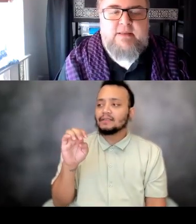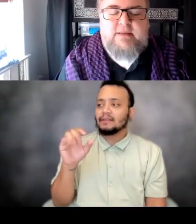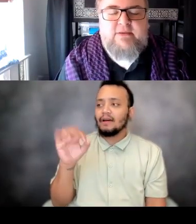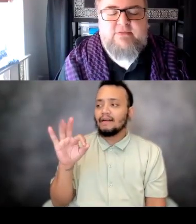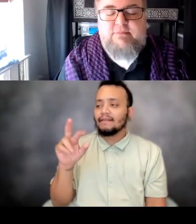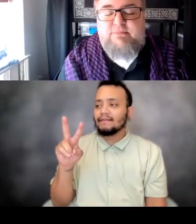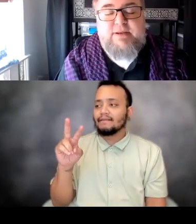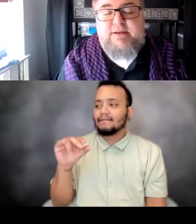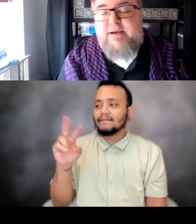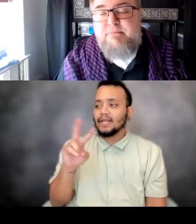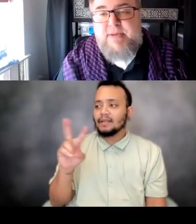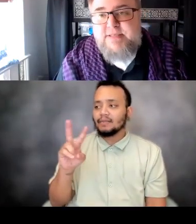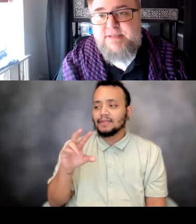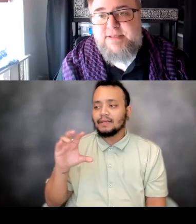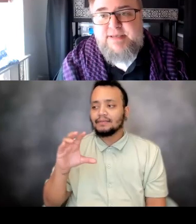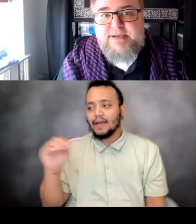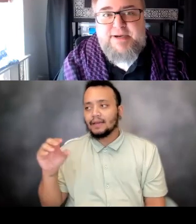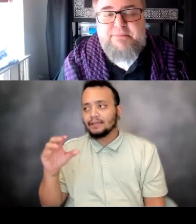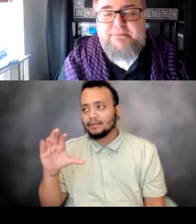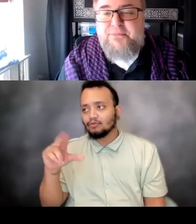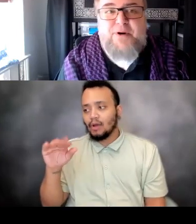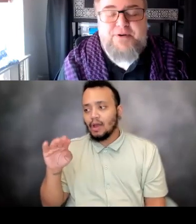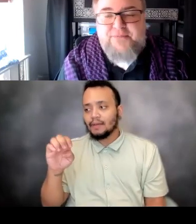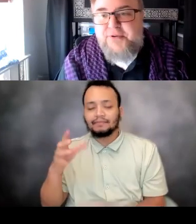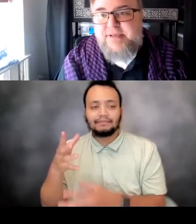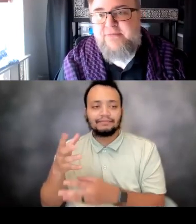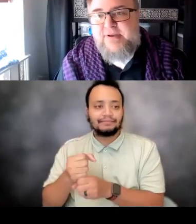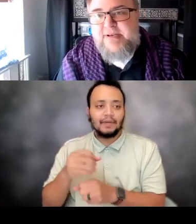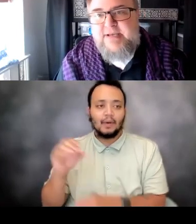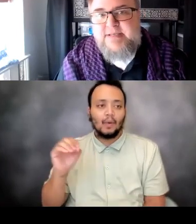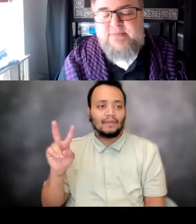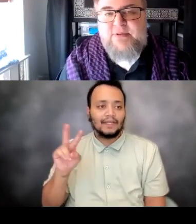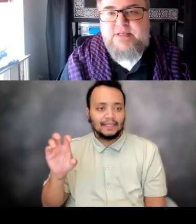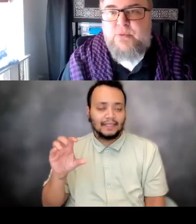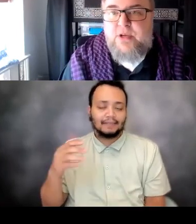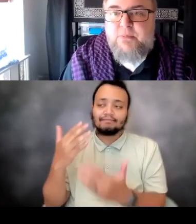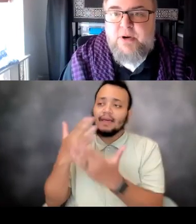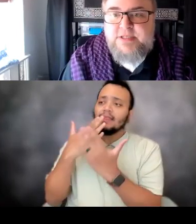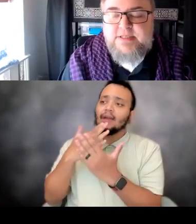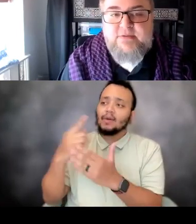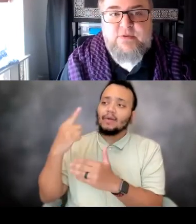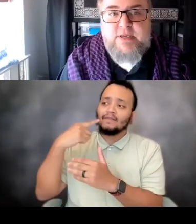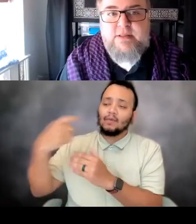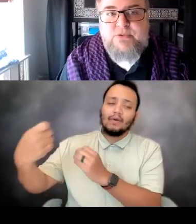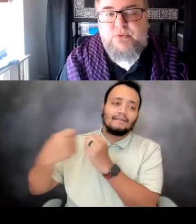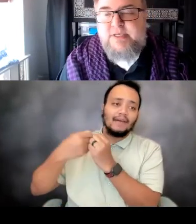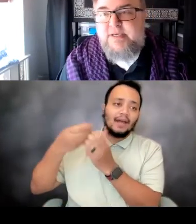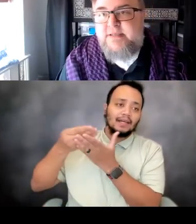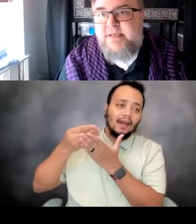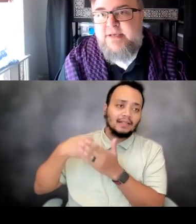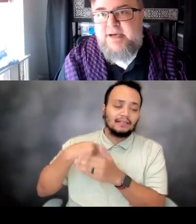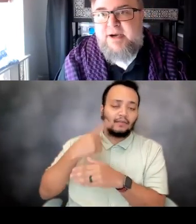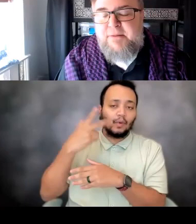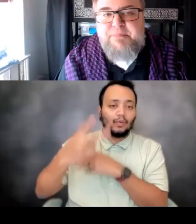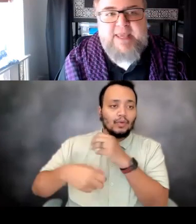It has been amazingly wonderful in funding us for this three-year project of creating the toolkit.